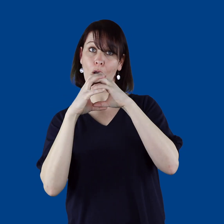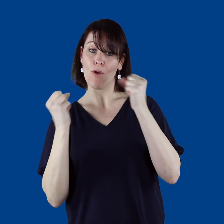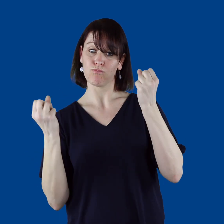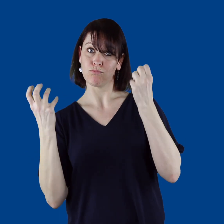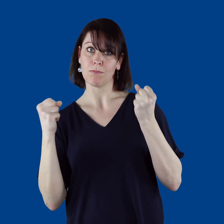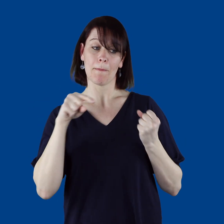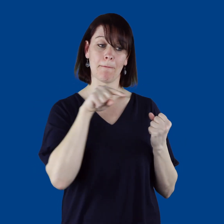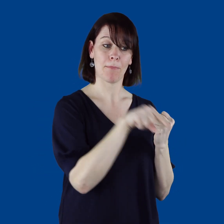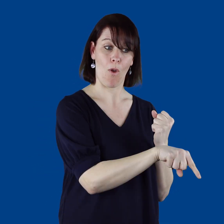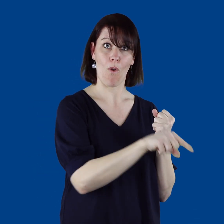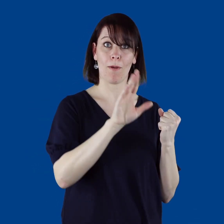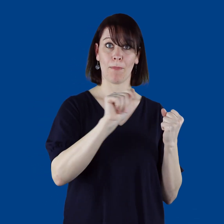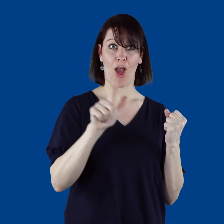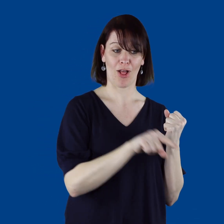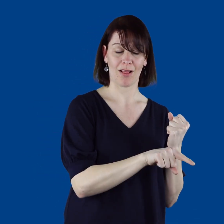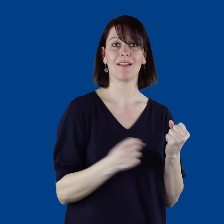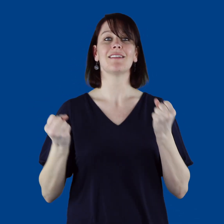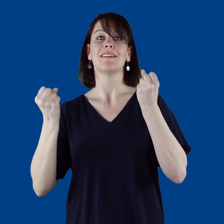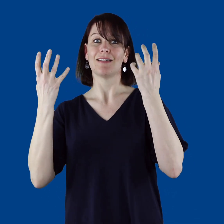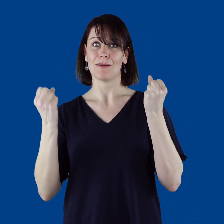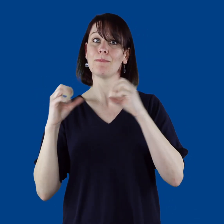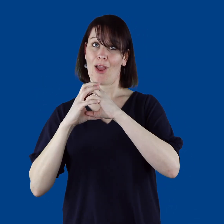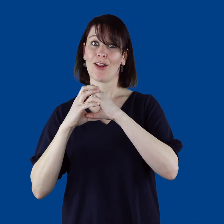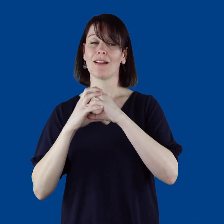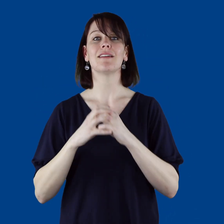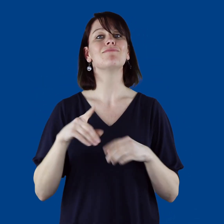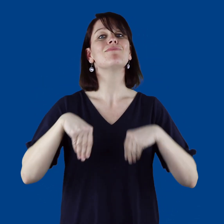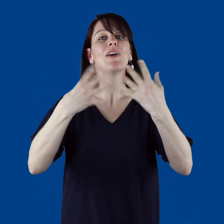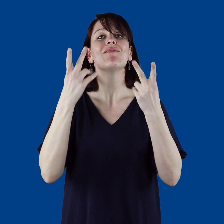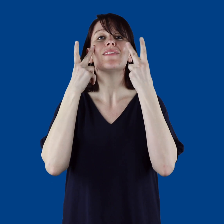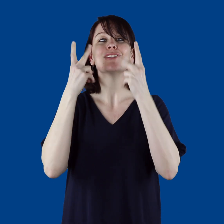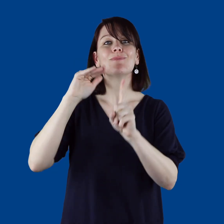and then point to the ball and then show them the sign for ball again. In this way, you're providing